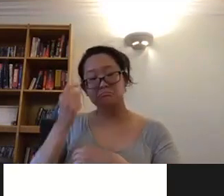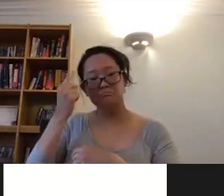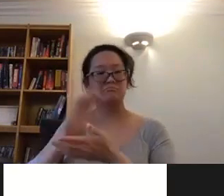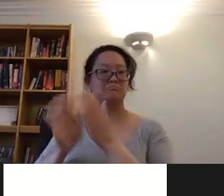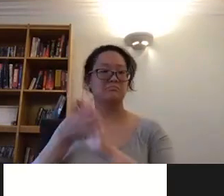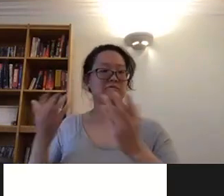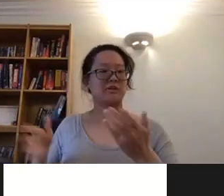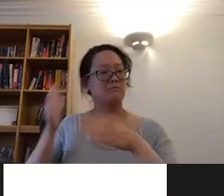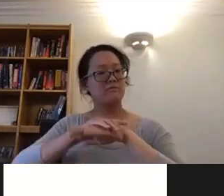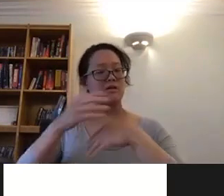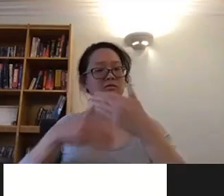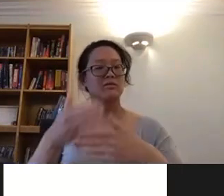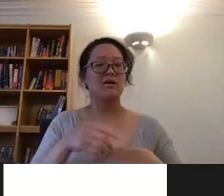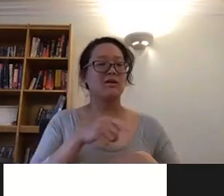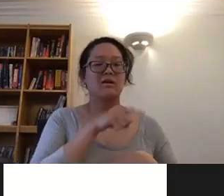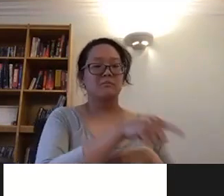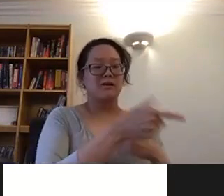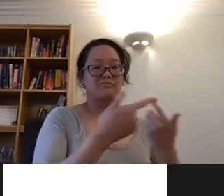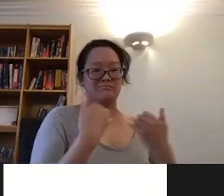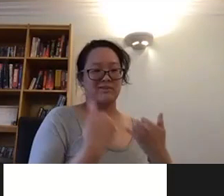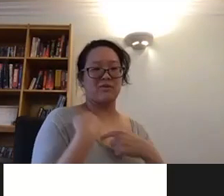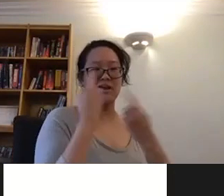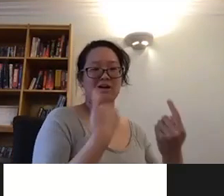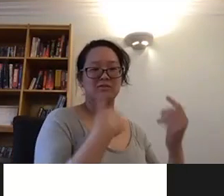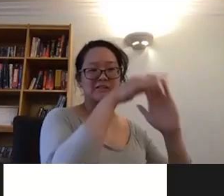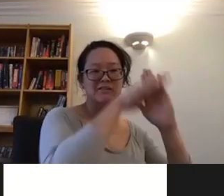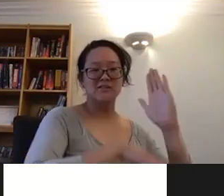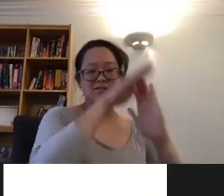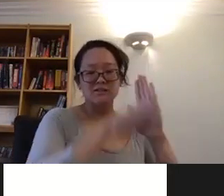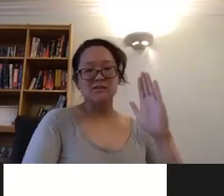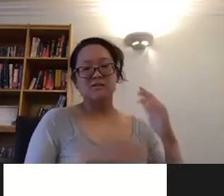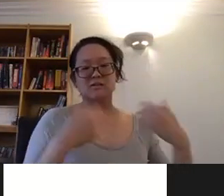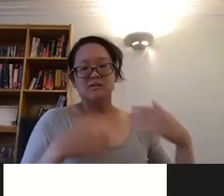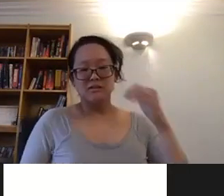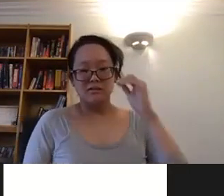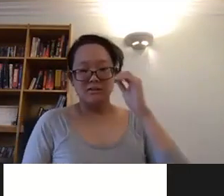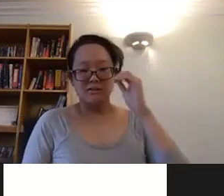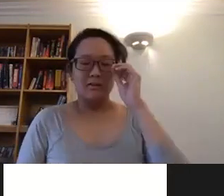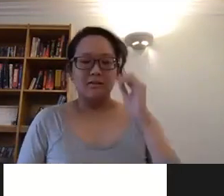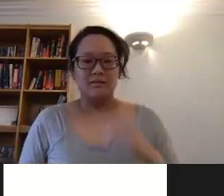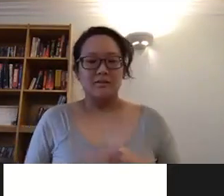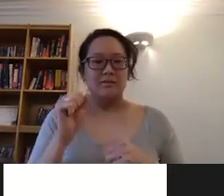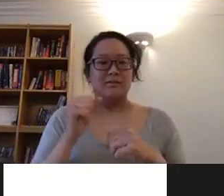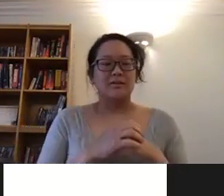It should be coming to us on our phones, on our TVs. There should be lists of things for people.